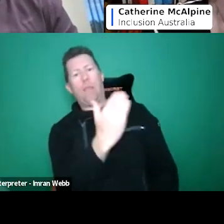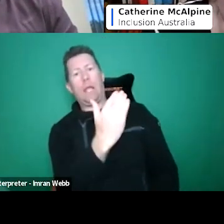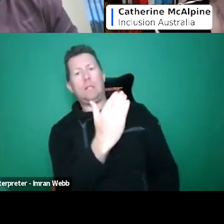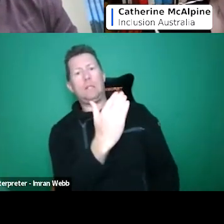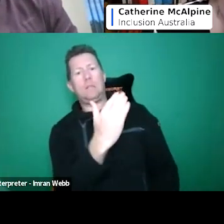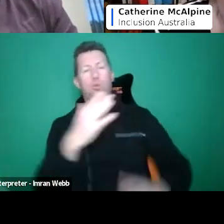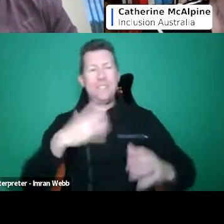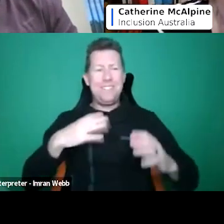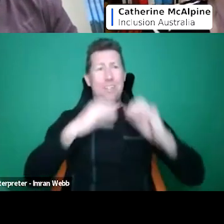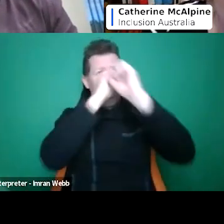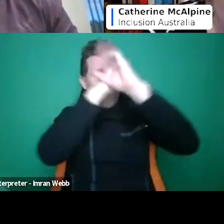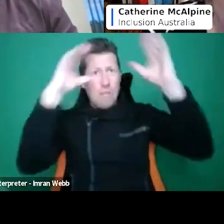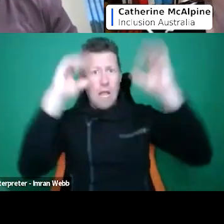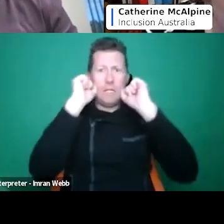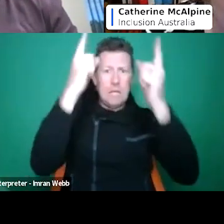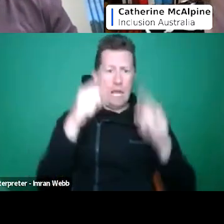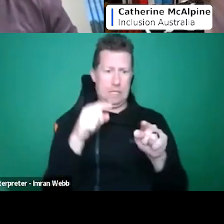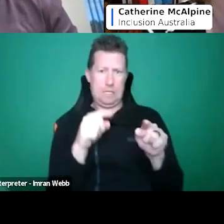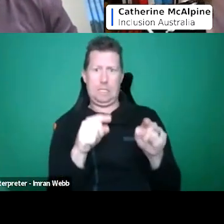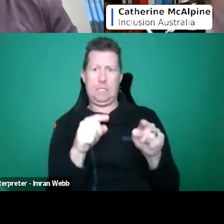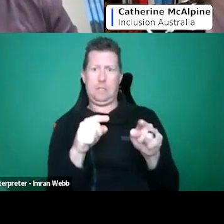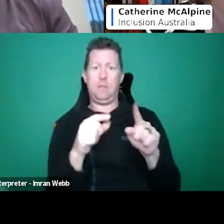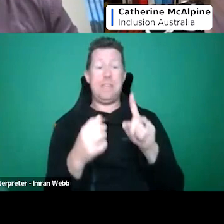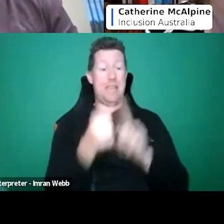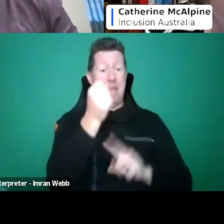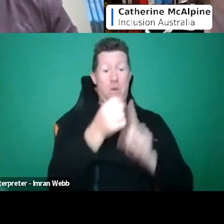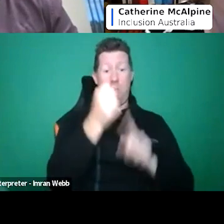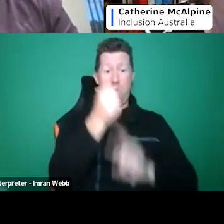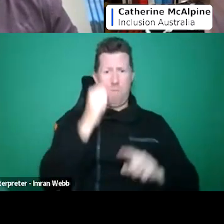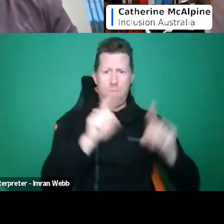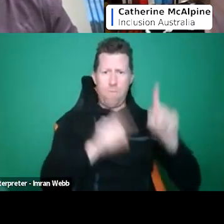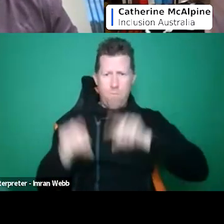or appreciating one of the outcomes that are being assessed. And for that reason,